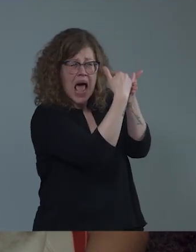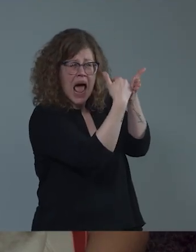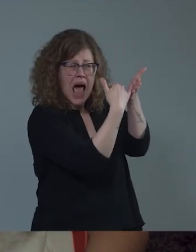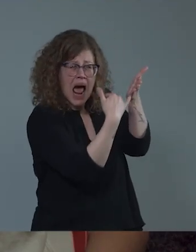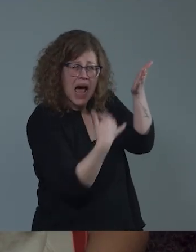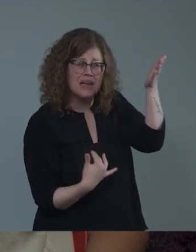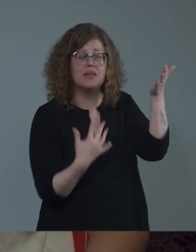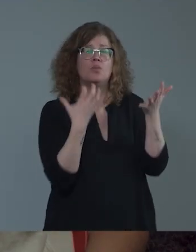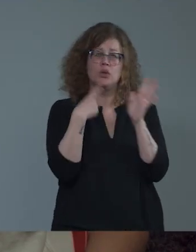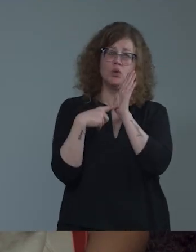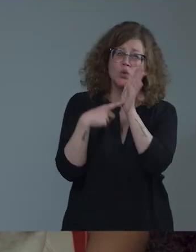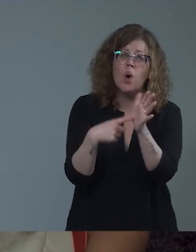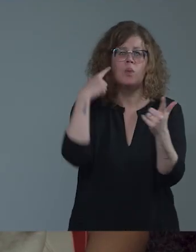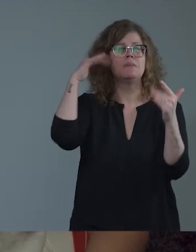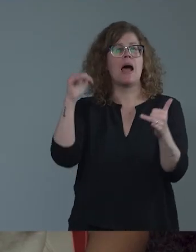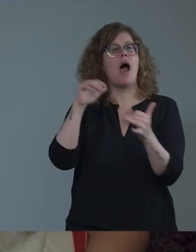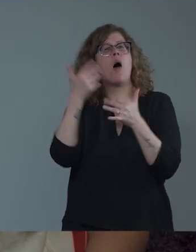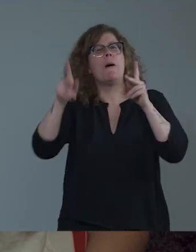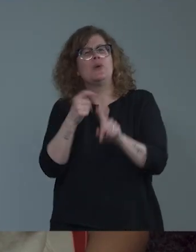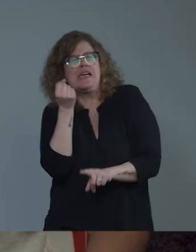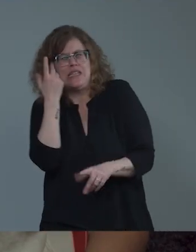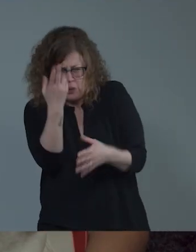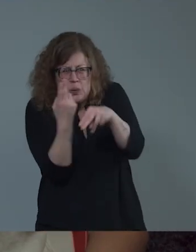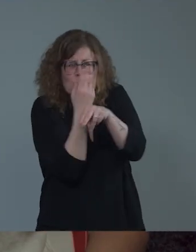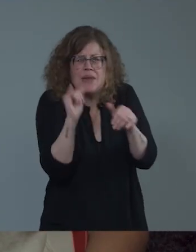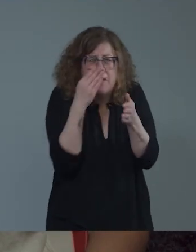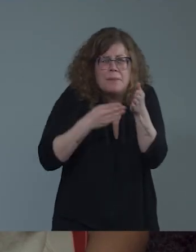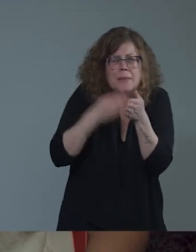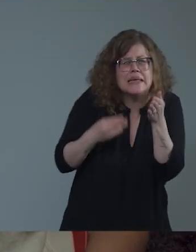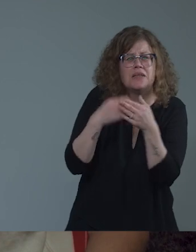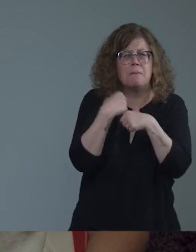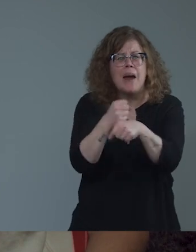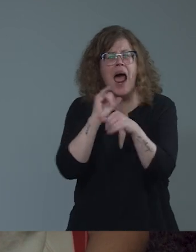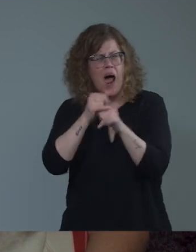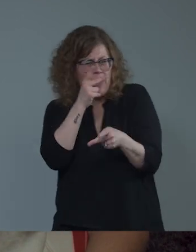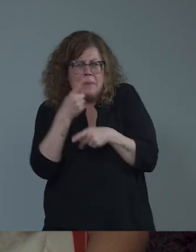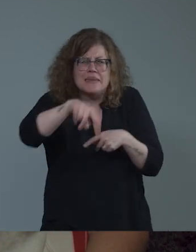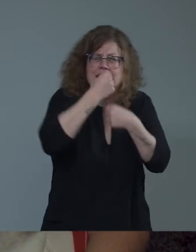required on a detailed design review. And just like be overly detailed.